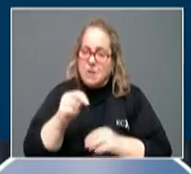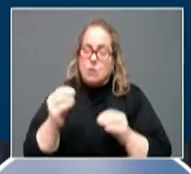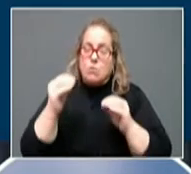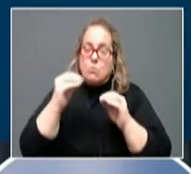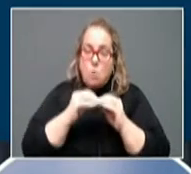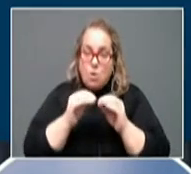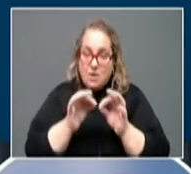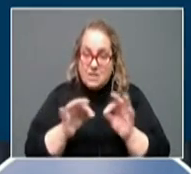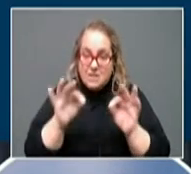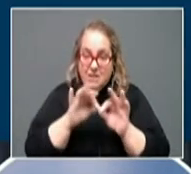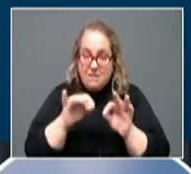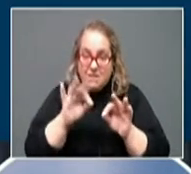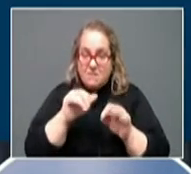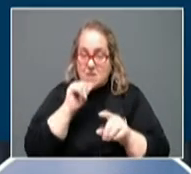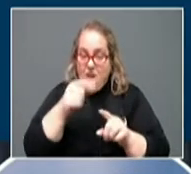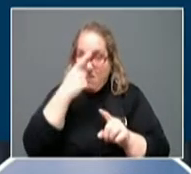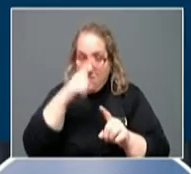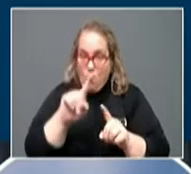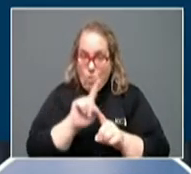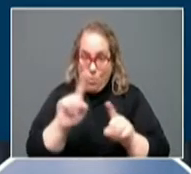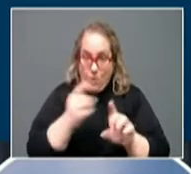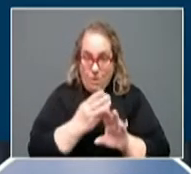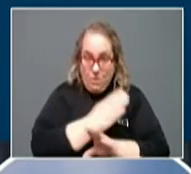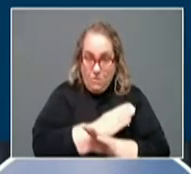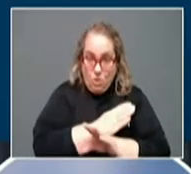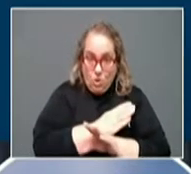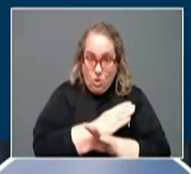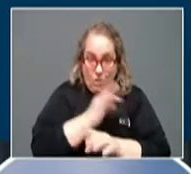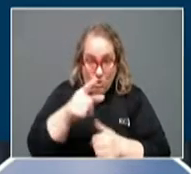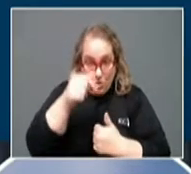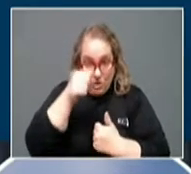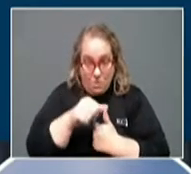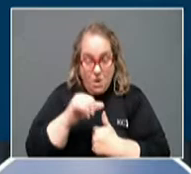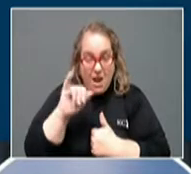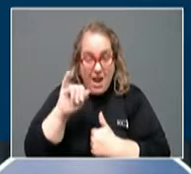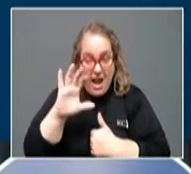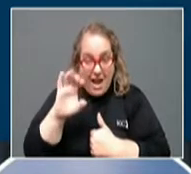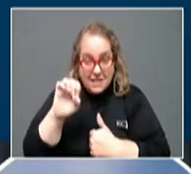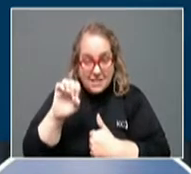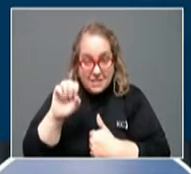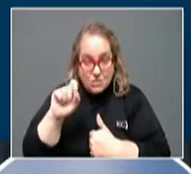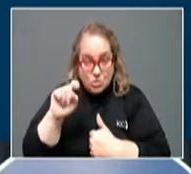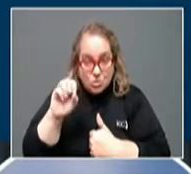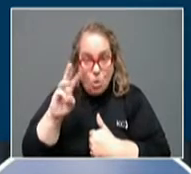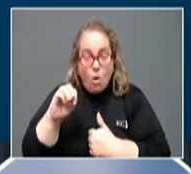before, which is, you remember with ice storm and and others coming, we had a